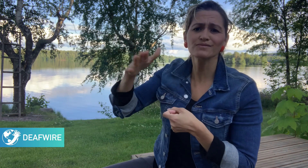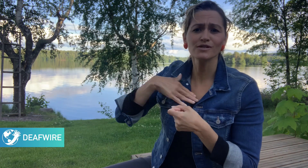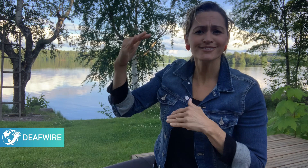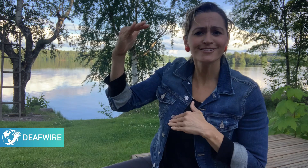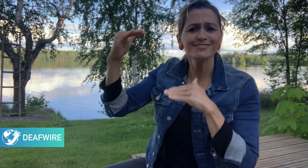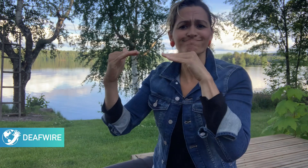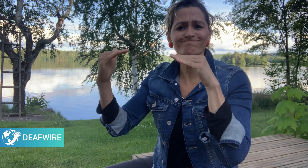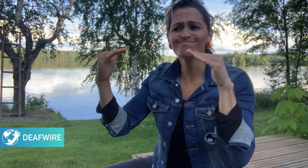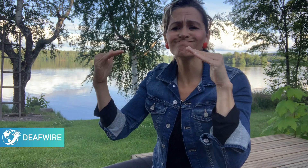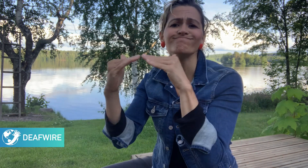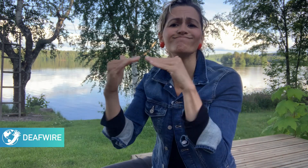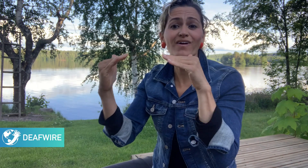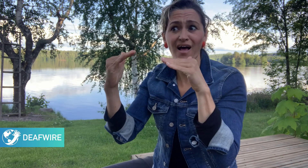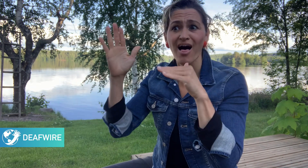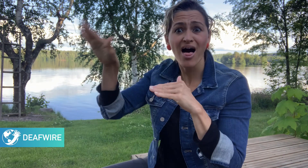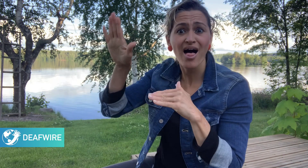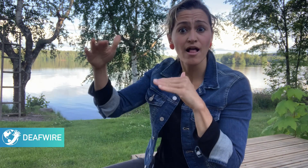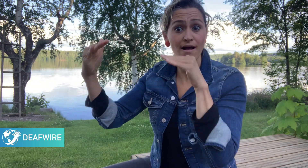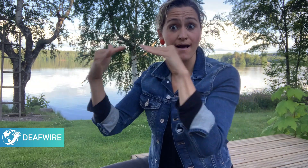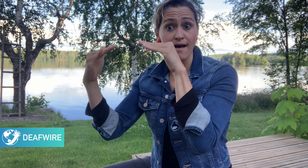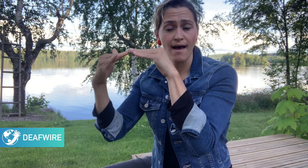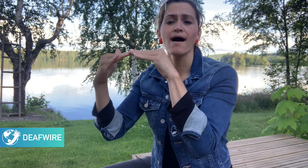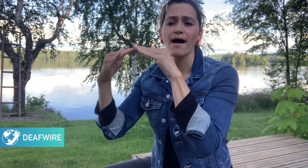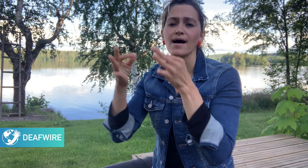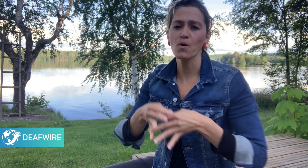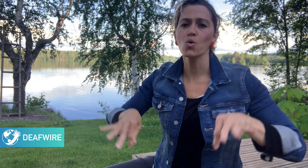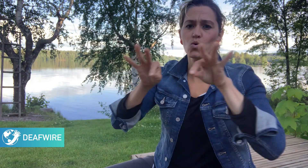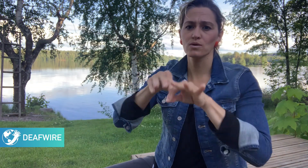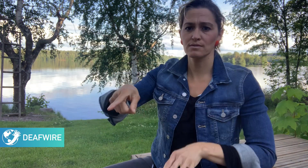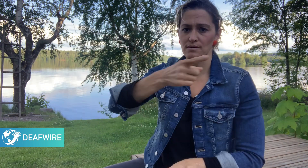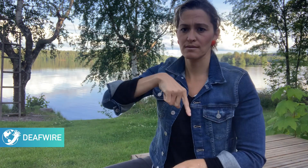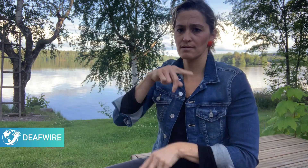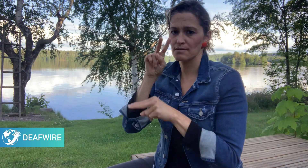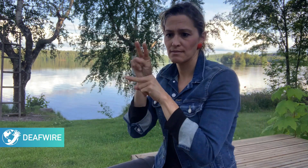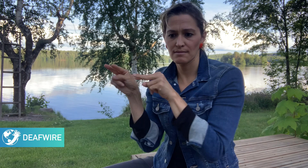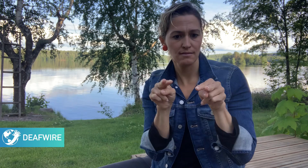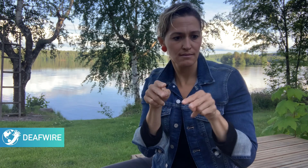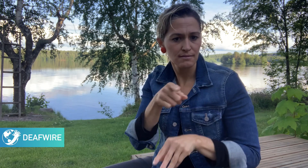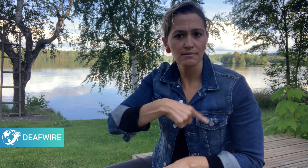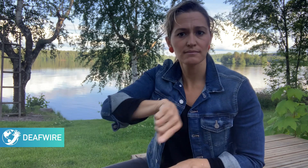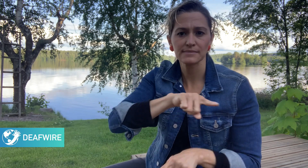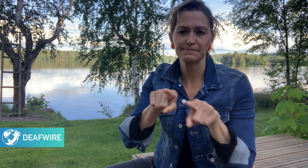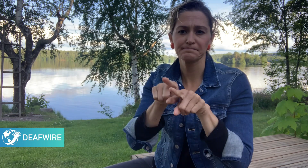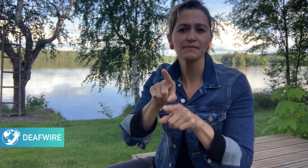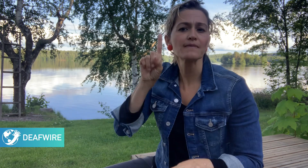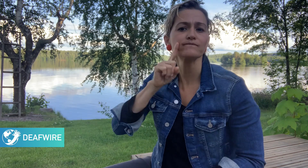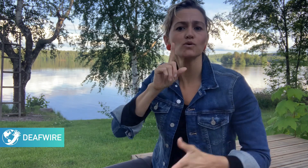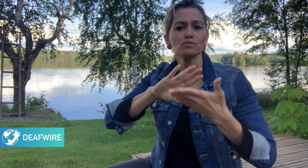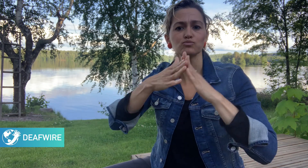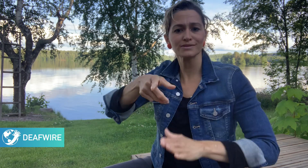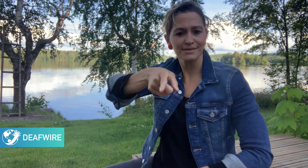it is critical that we also look into our